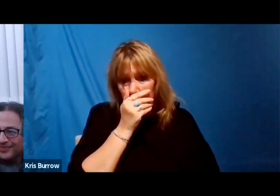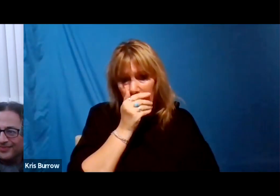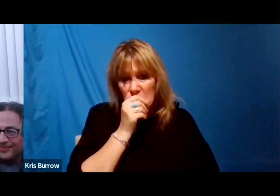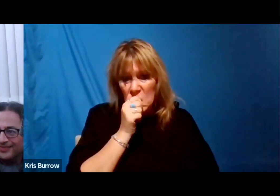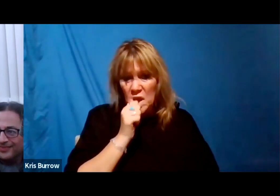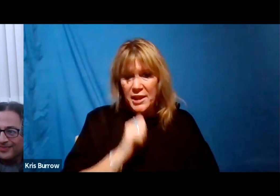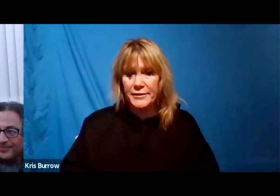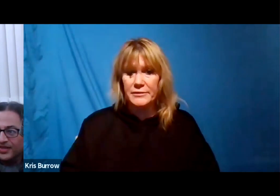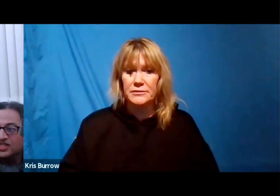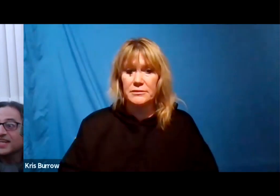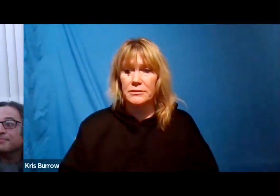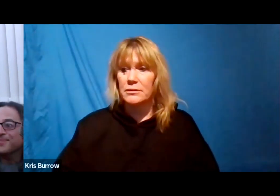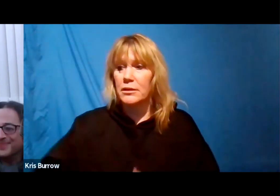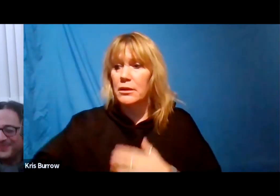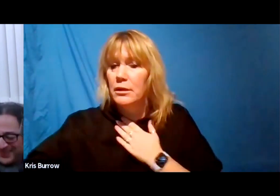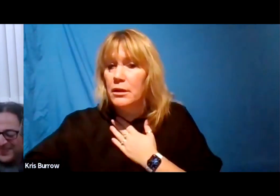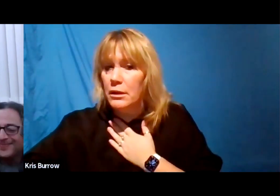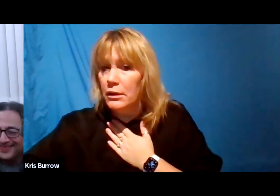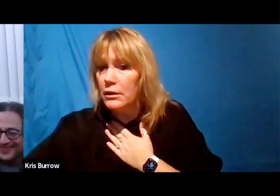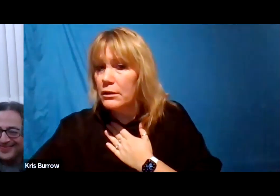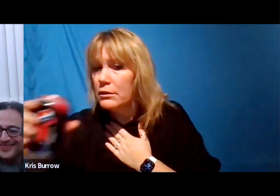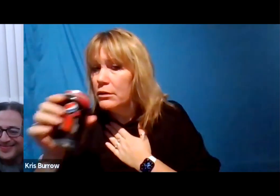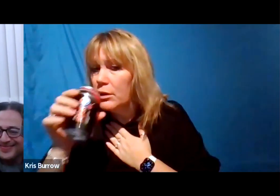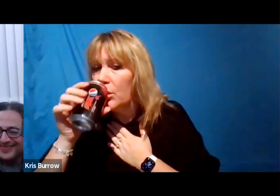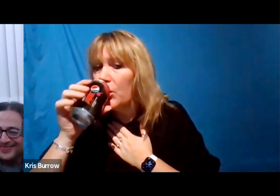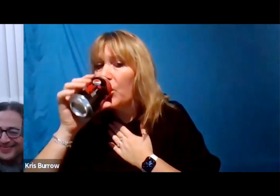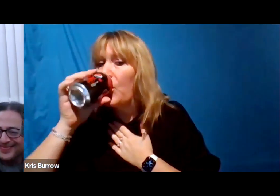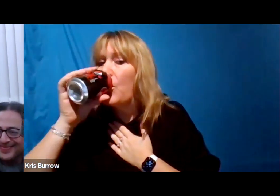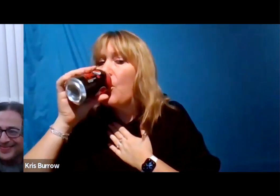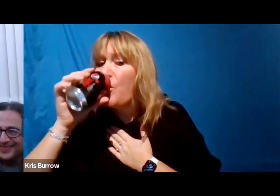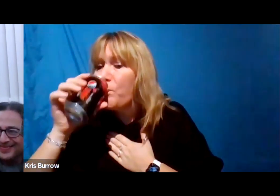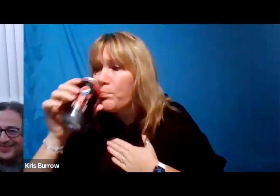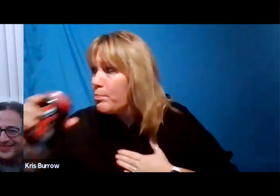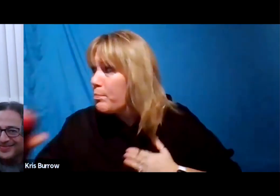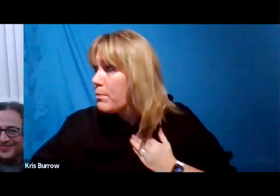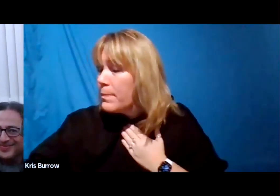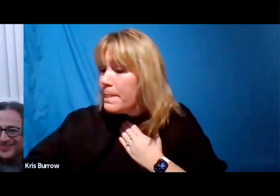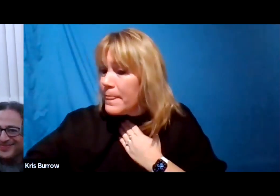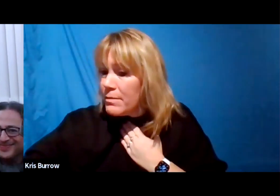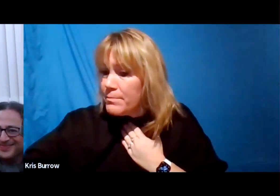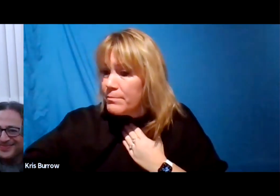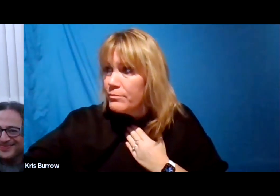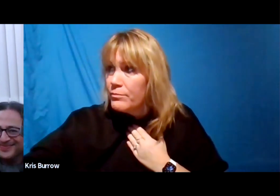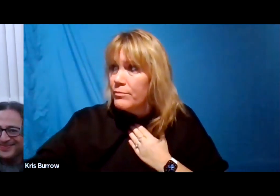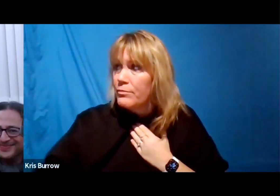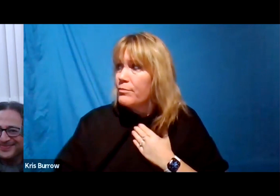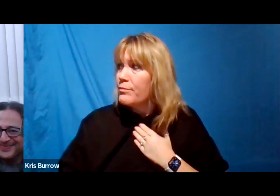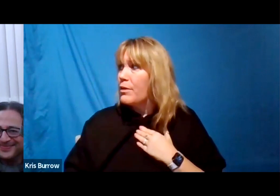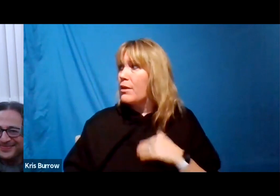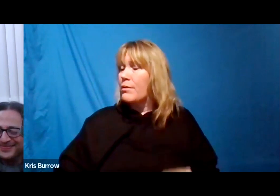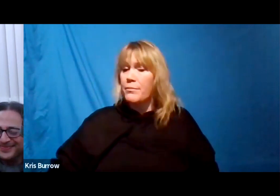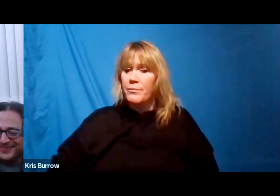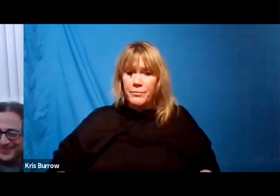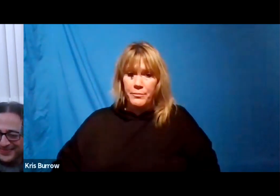Strike-back, fight or flight Self defence assert your rights